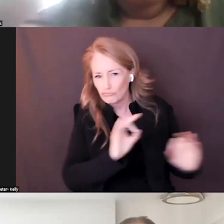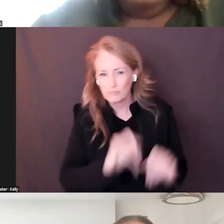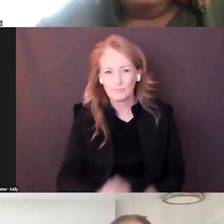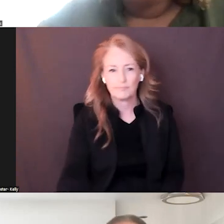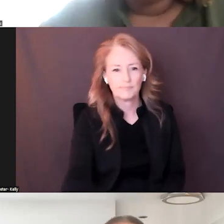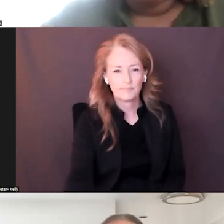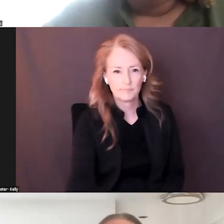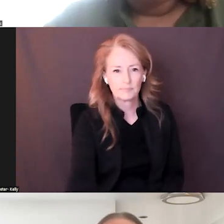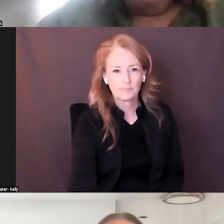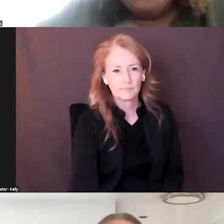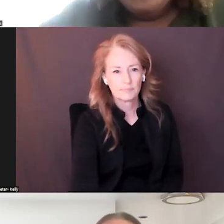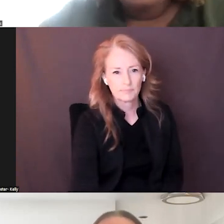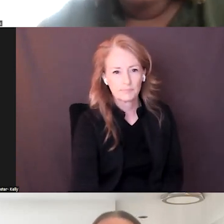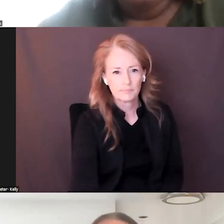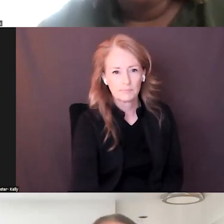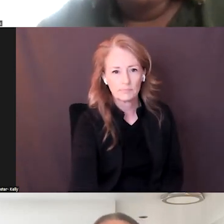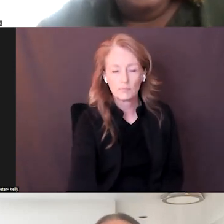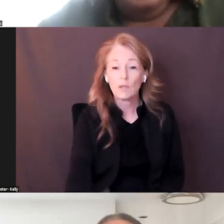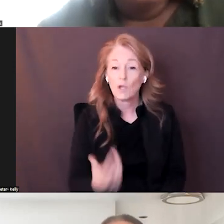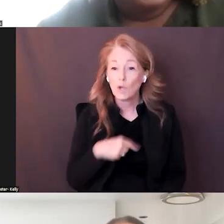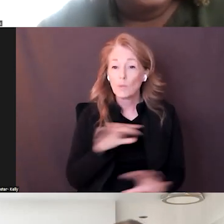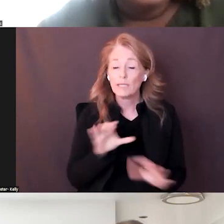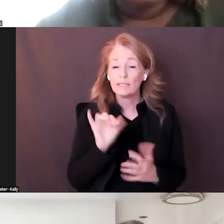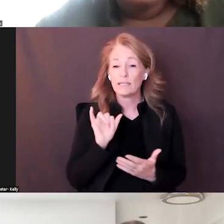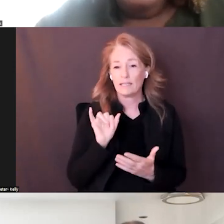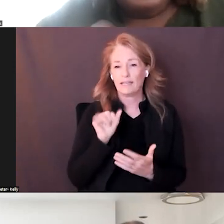SO WE DID THIS BEFORE THE CRISIS JAM STARTED.